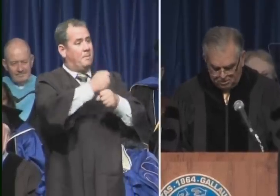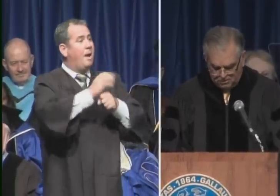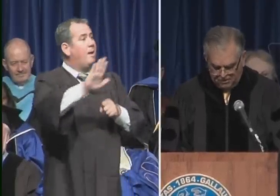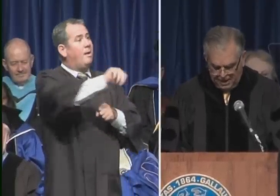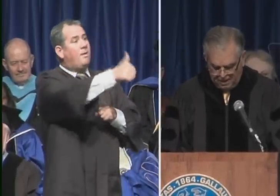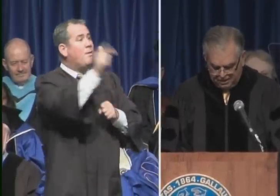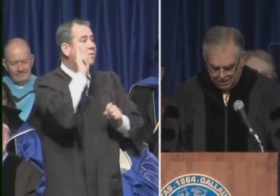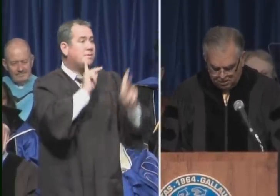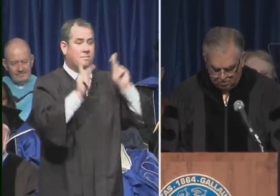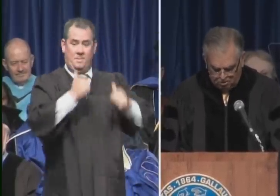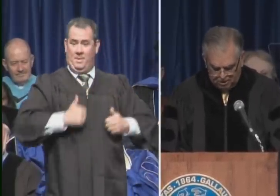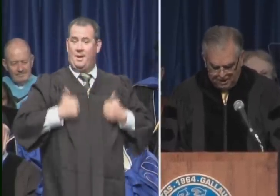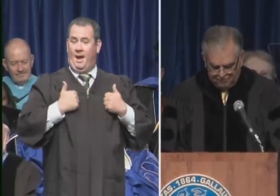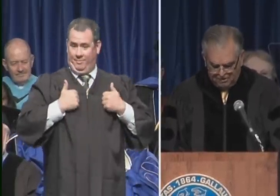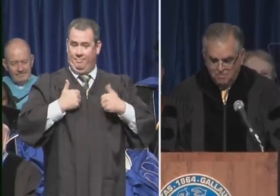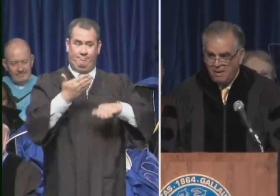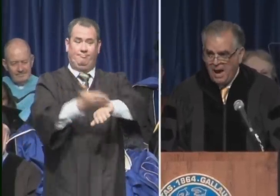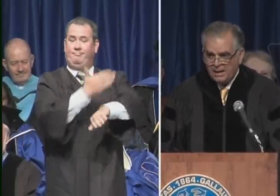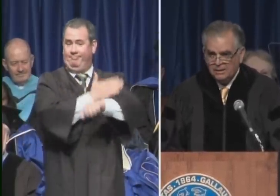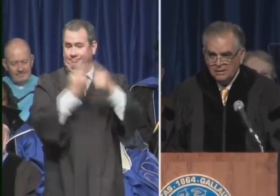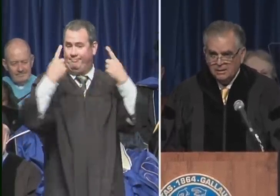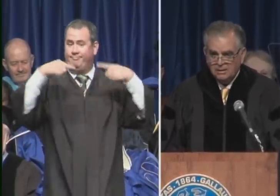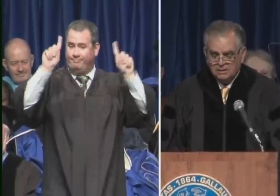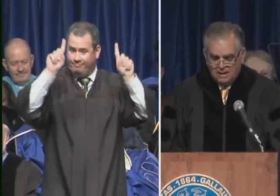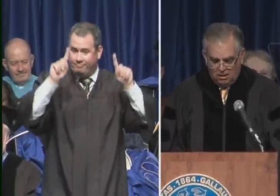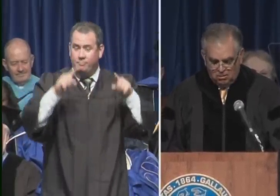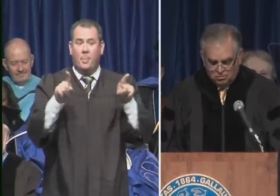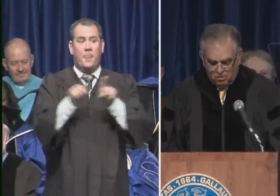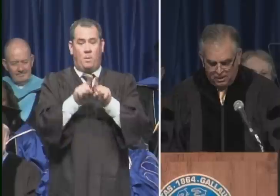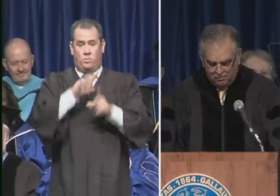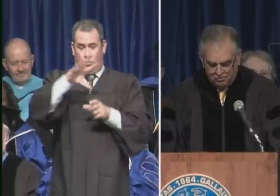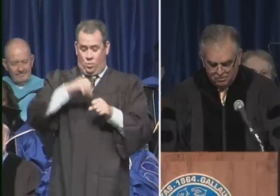Members of the Gallaudet community have given back in countless ways.